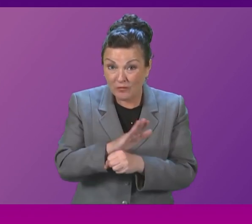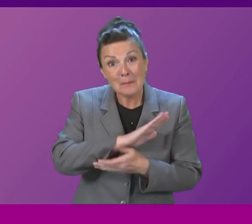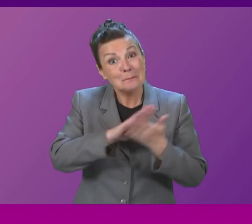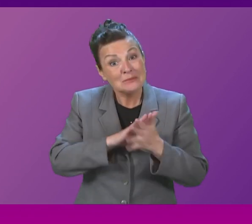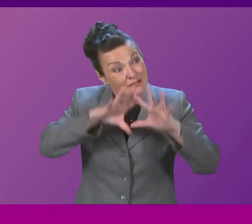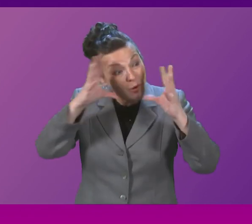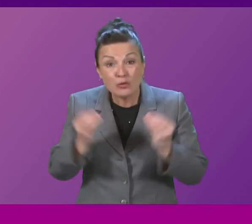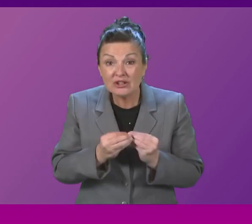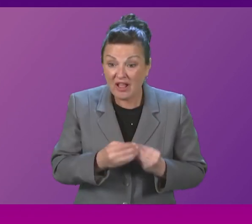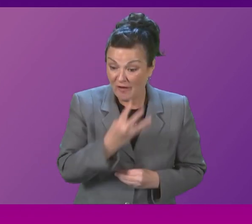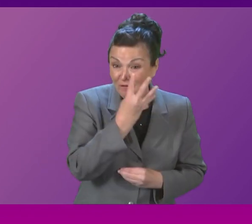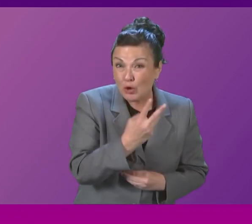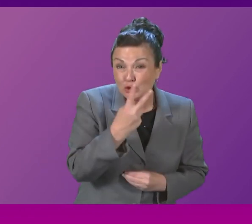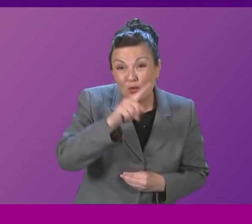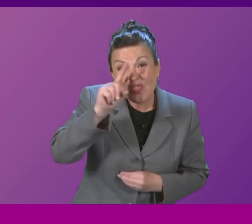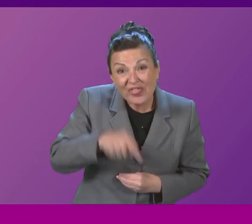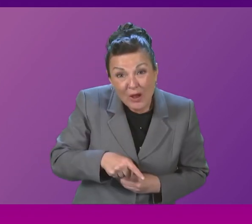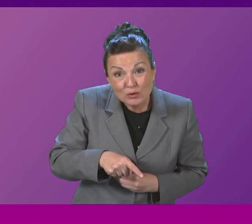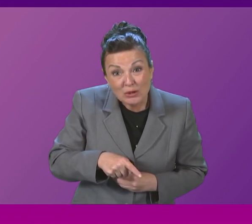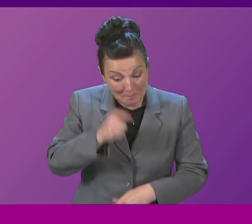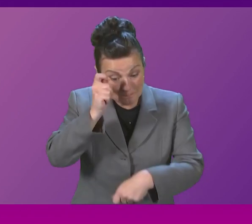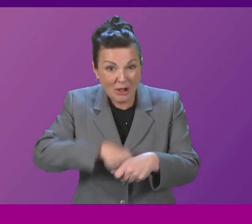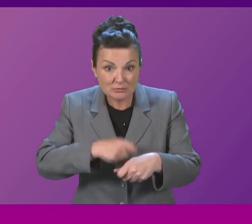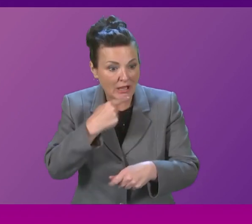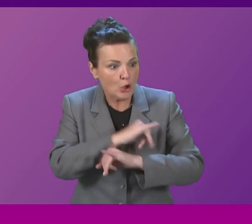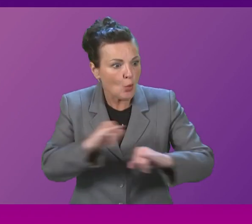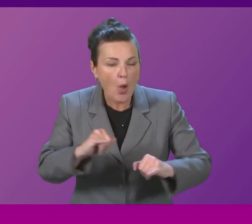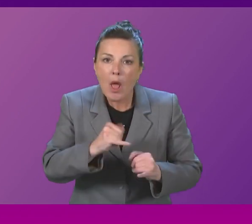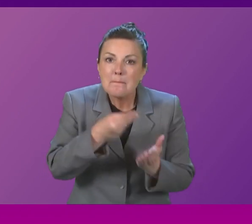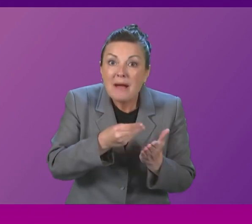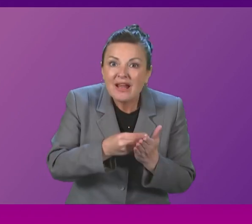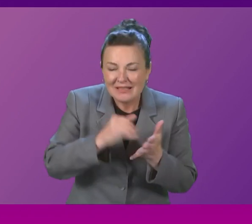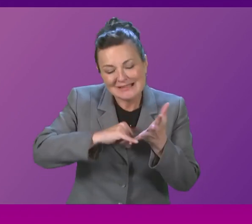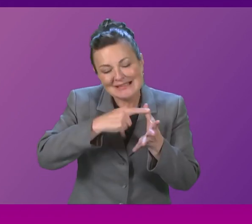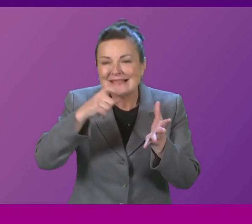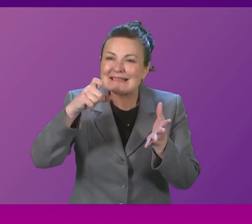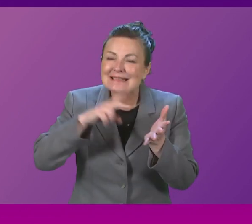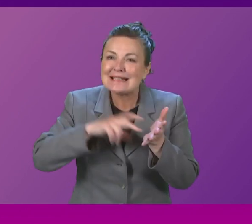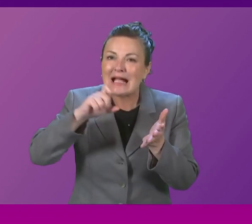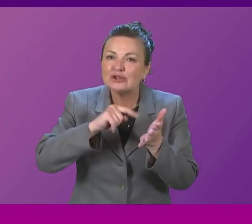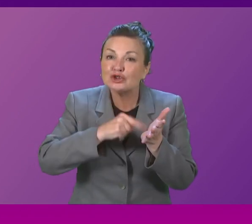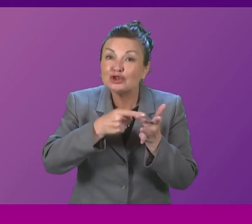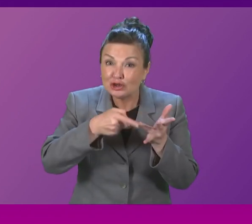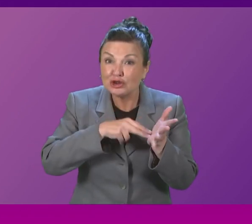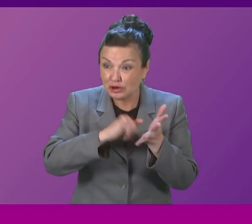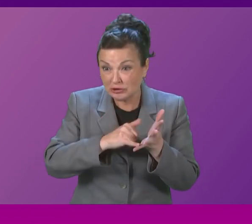claims in July this year. The data also shows that sanctions are applied most to young people between the ages of 18